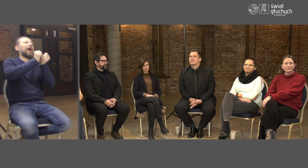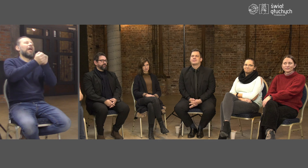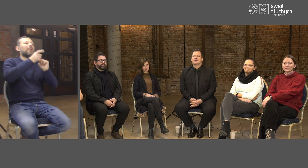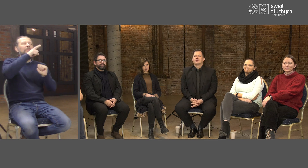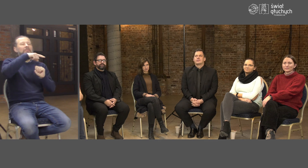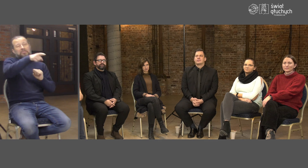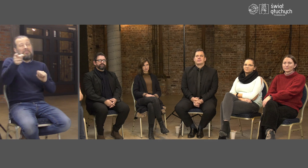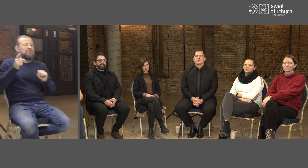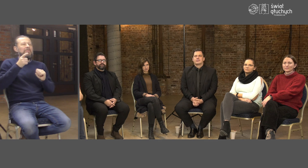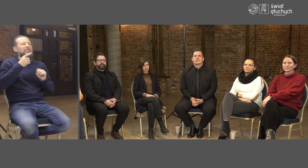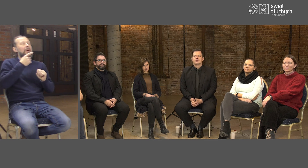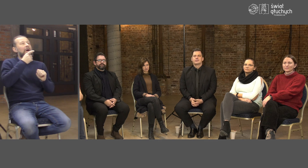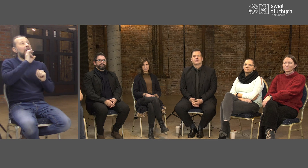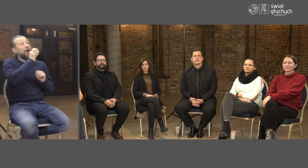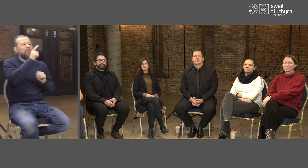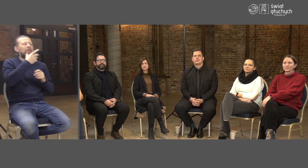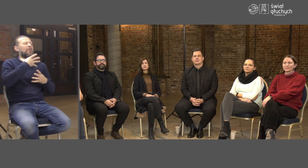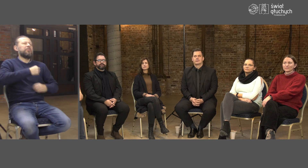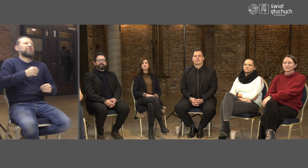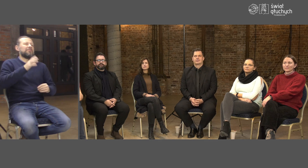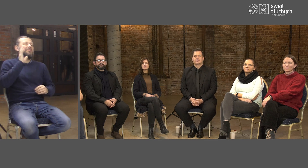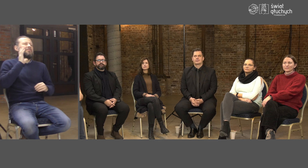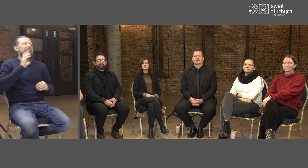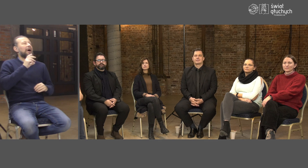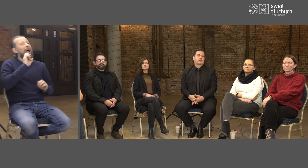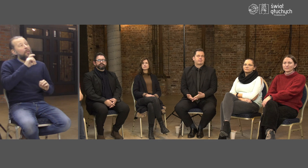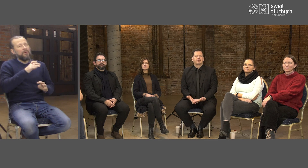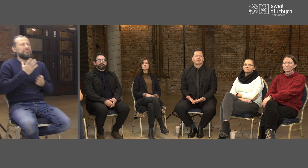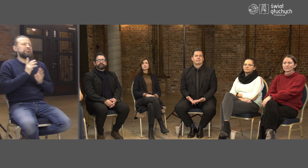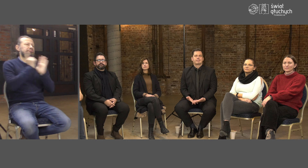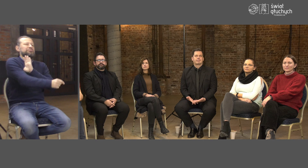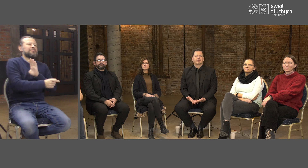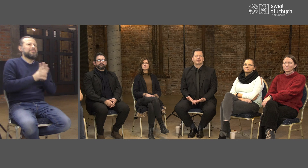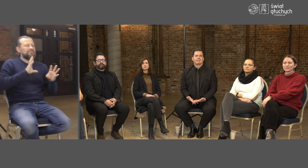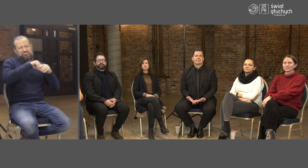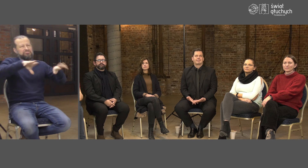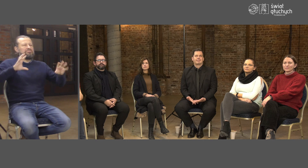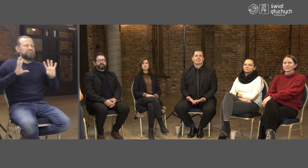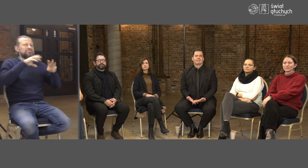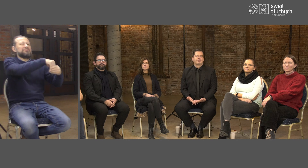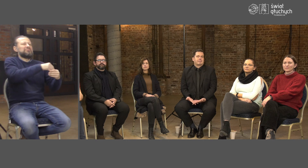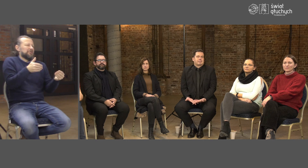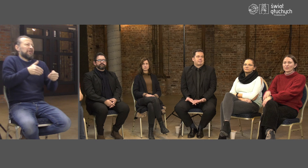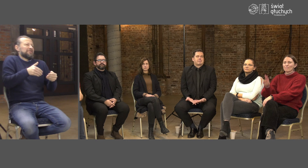[Eugeniusz] I think they don't pay attention to it, whether it's uppercase or lowercase, they just go!